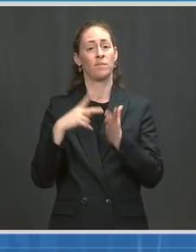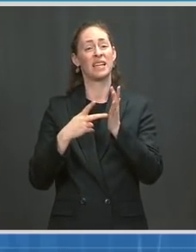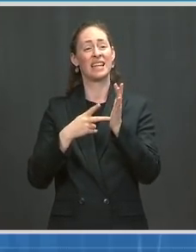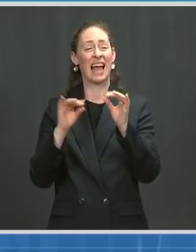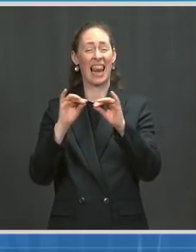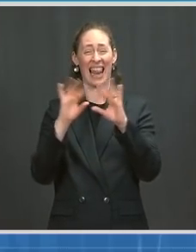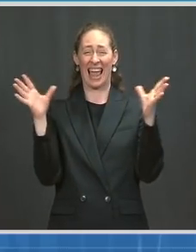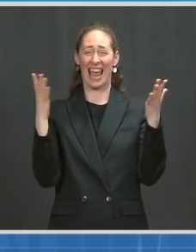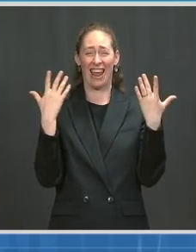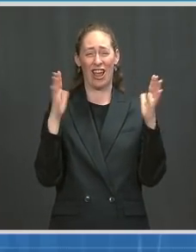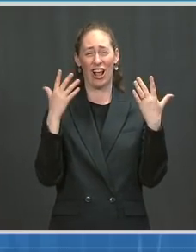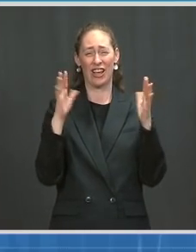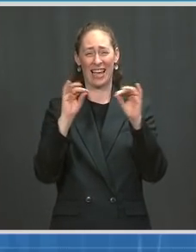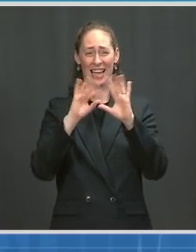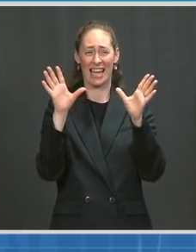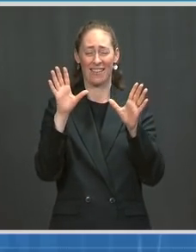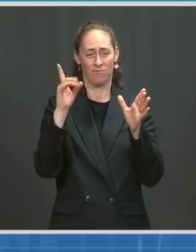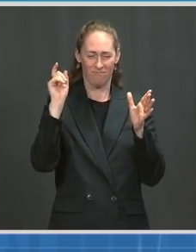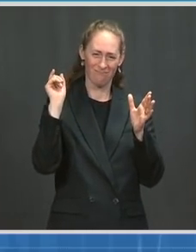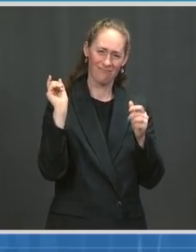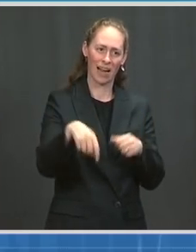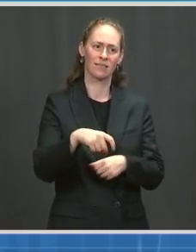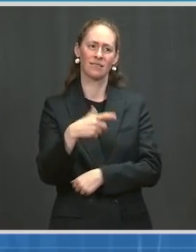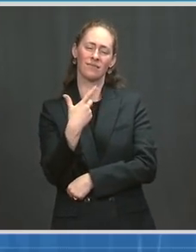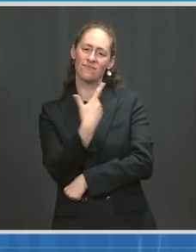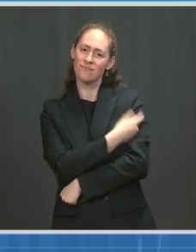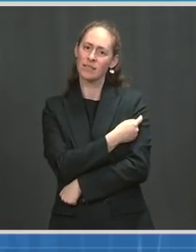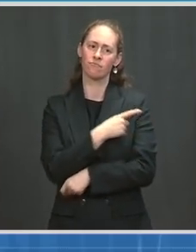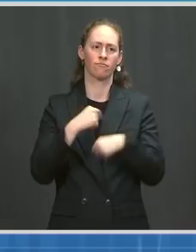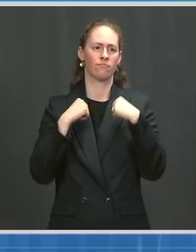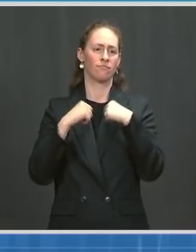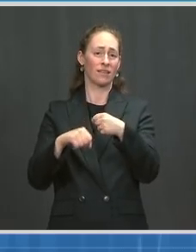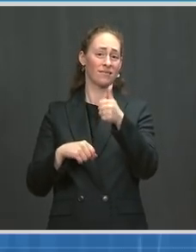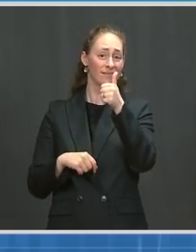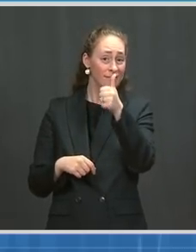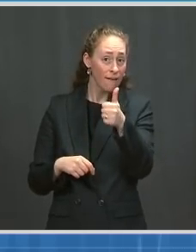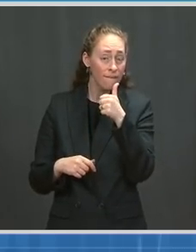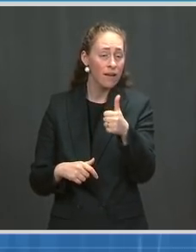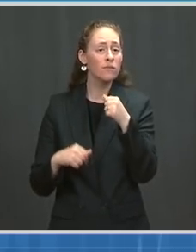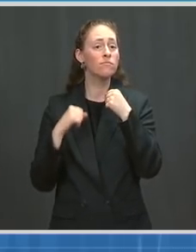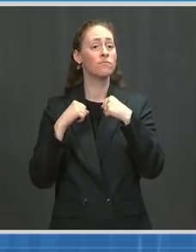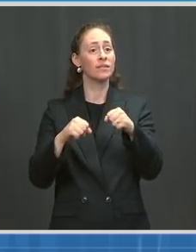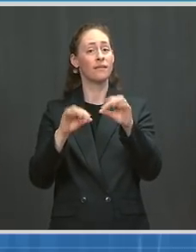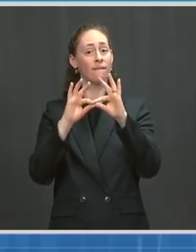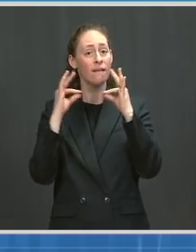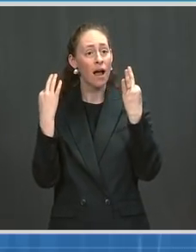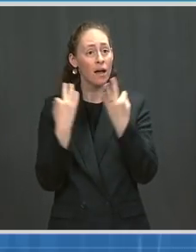And they interrupt the chain of transmission of the virus. So, the bottom line, as we're all saying: